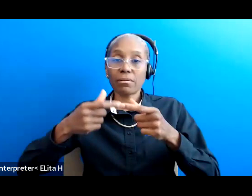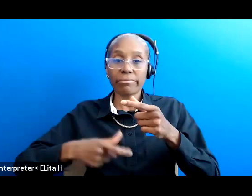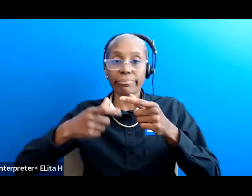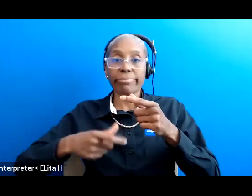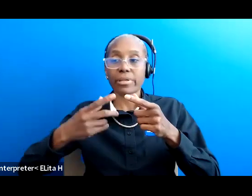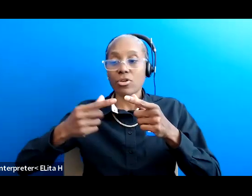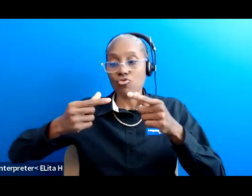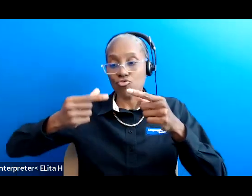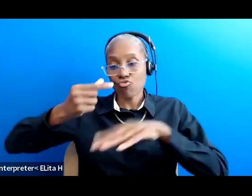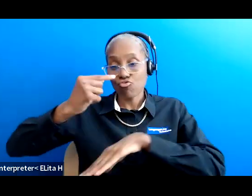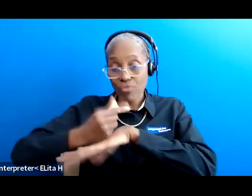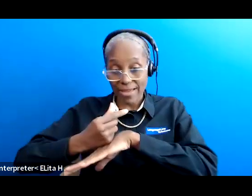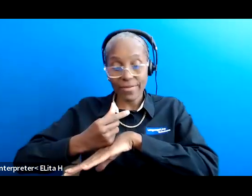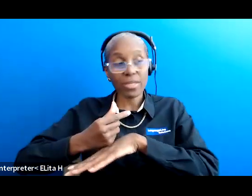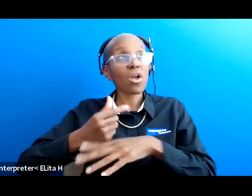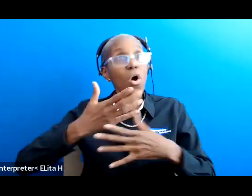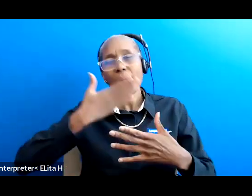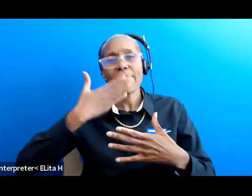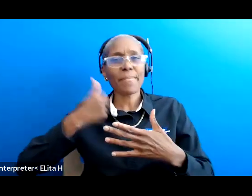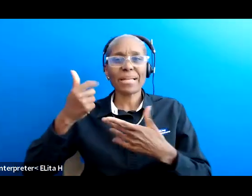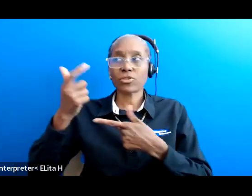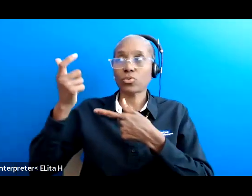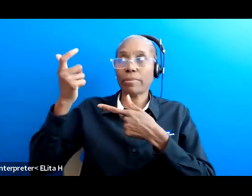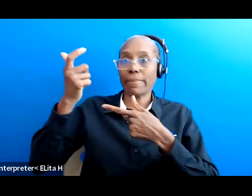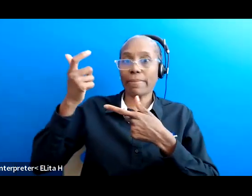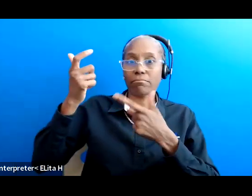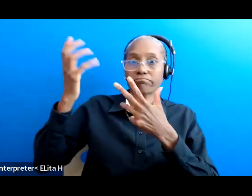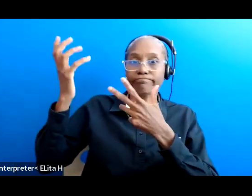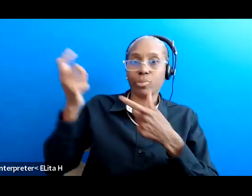A lot of people overlook that, most people are taught in the